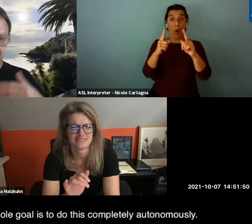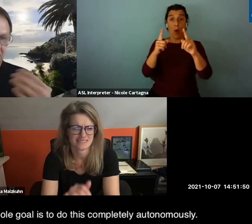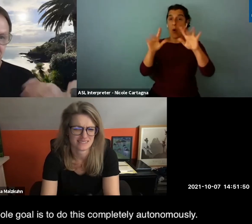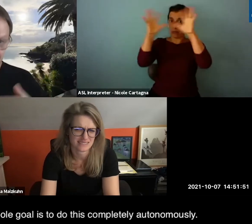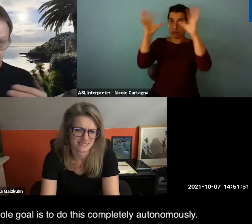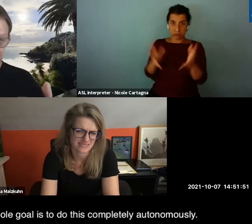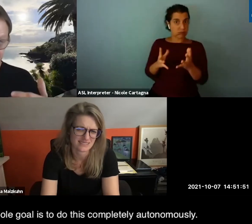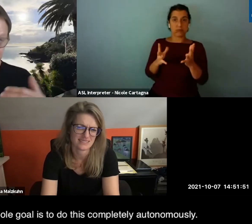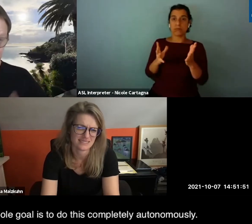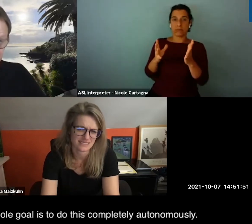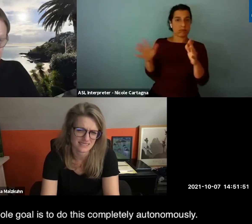completely autonomously